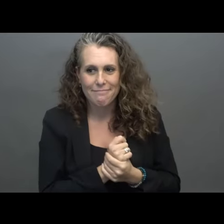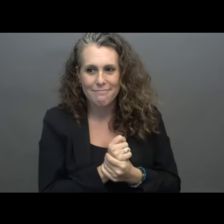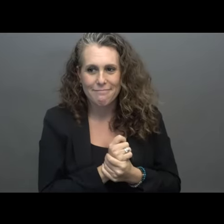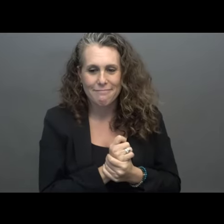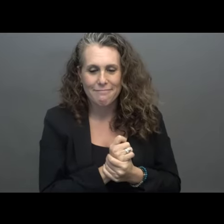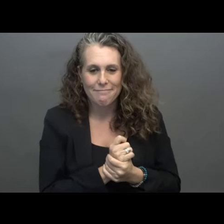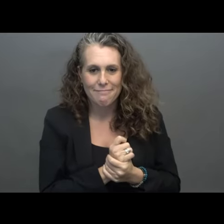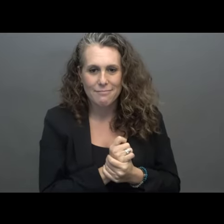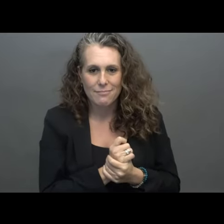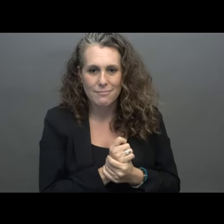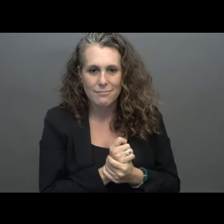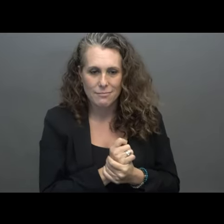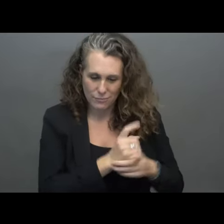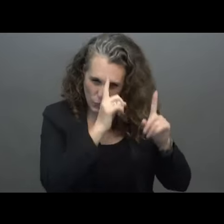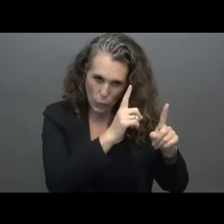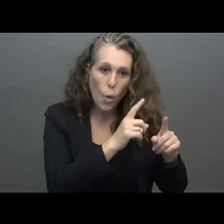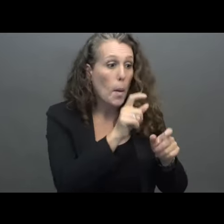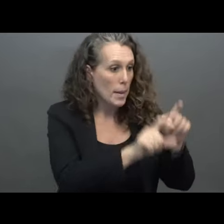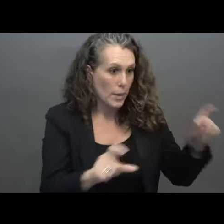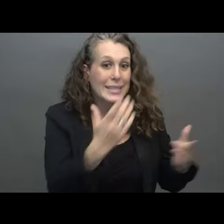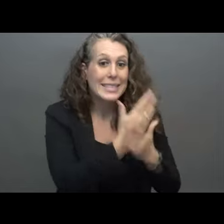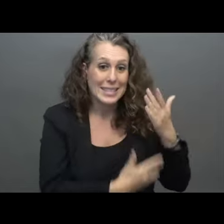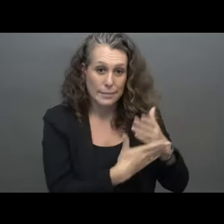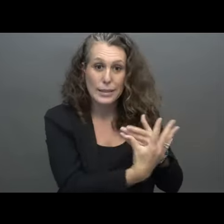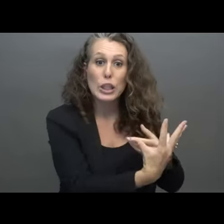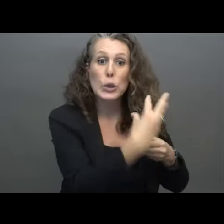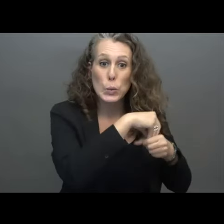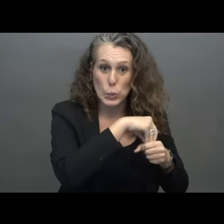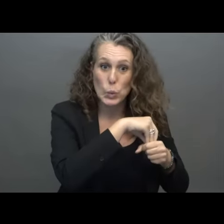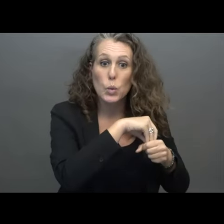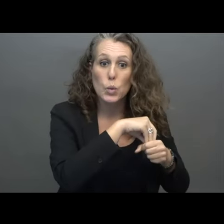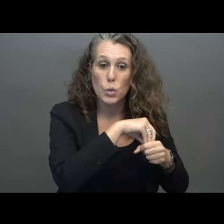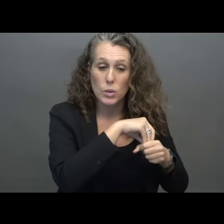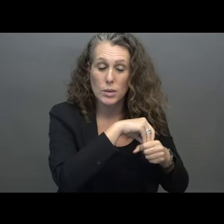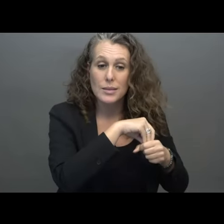16:11:20 Monica want the windows it along with the facility.